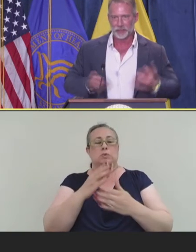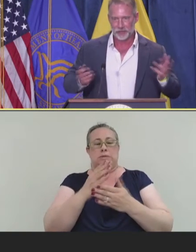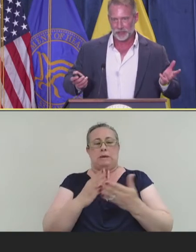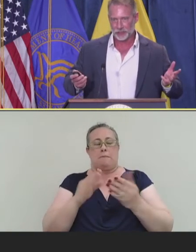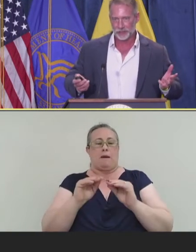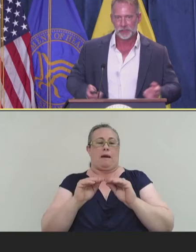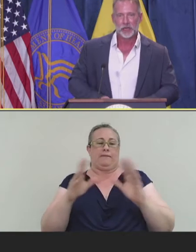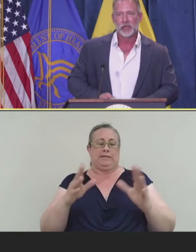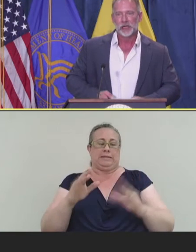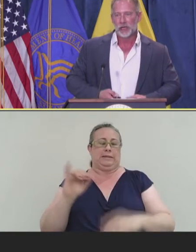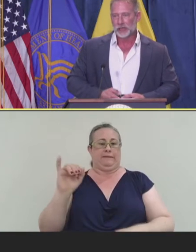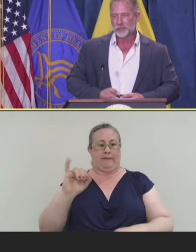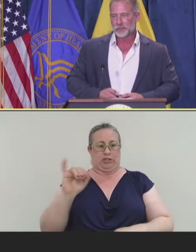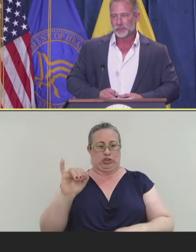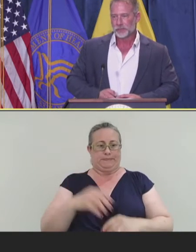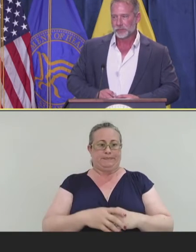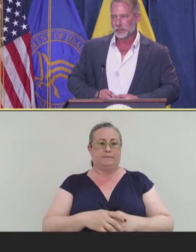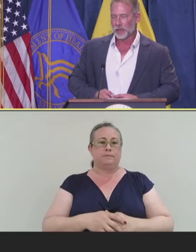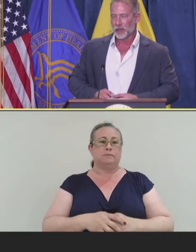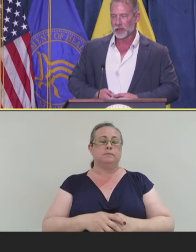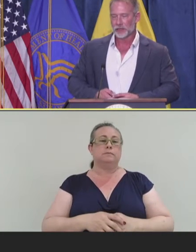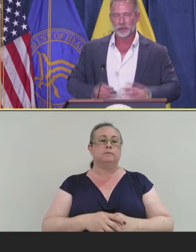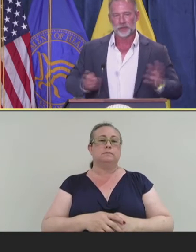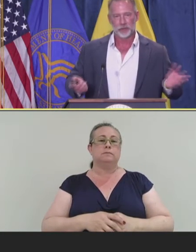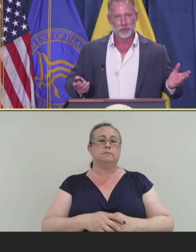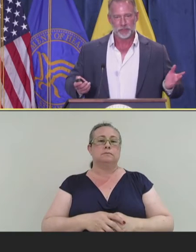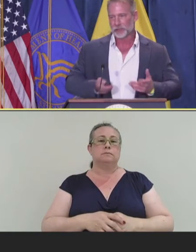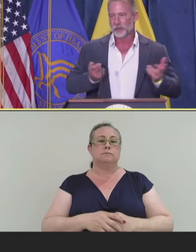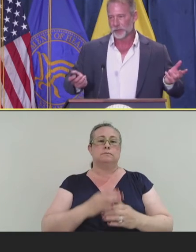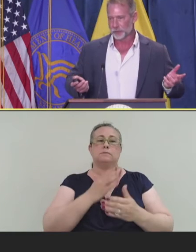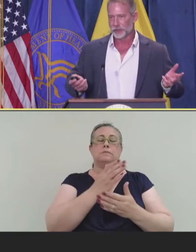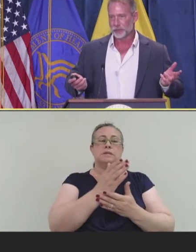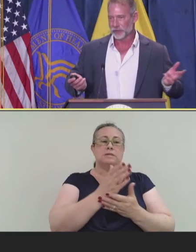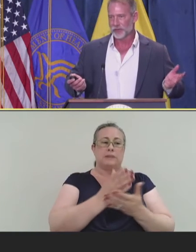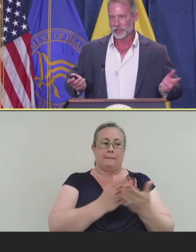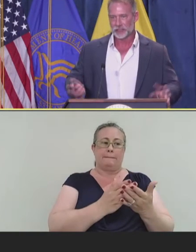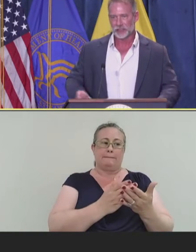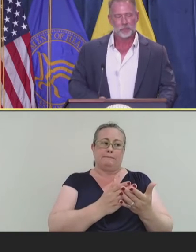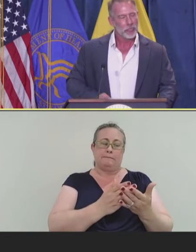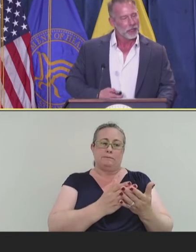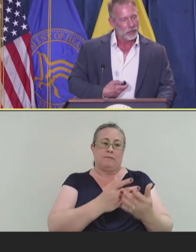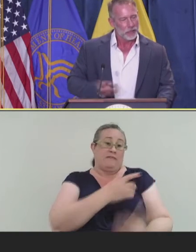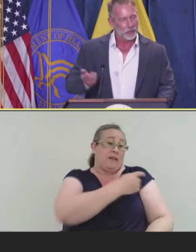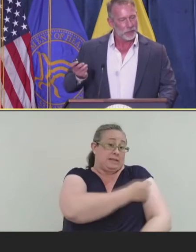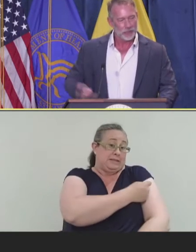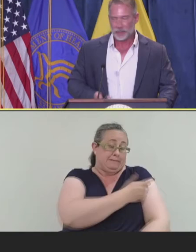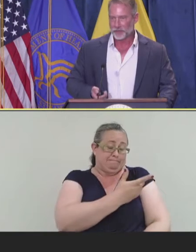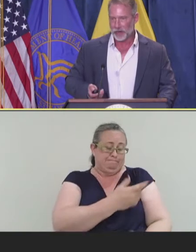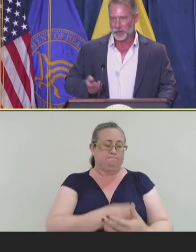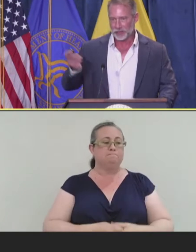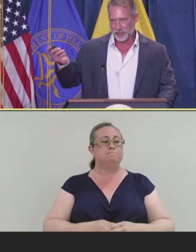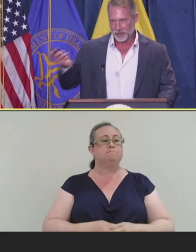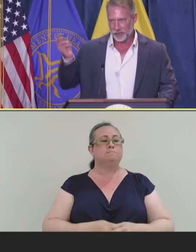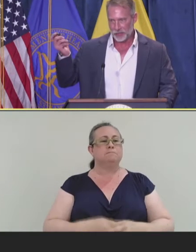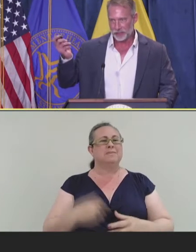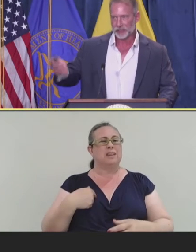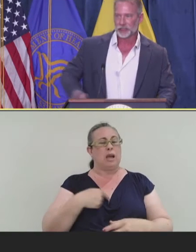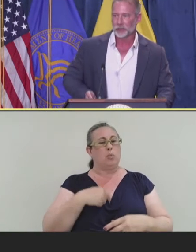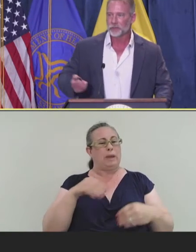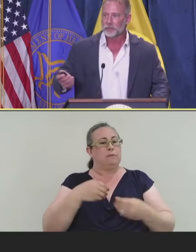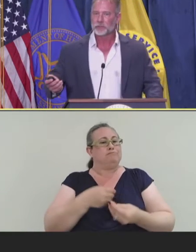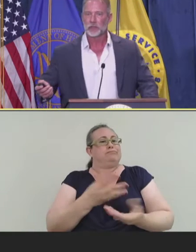infection. And some of it -- but some of it was the vaccine. And we did give out about 7,000. So,